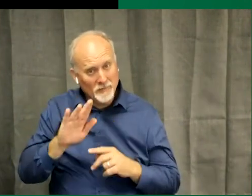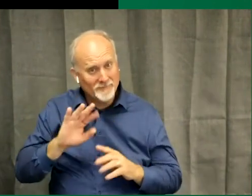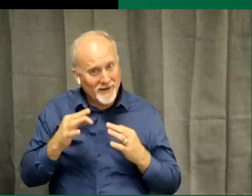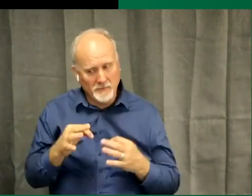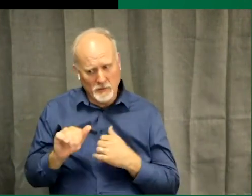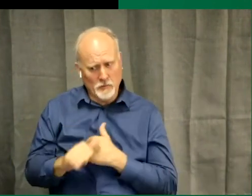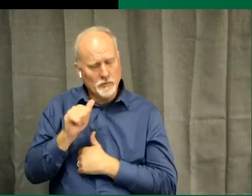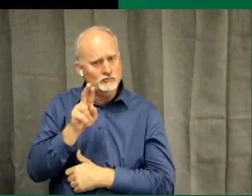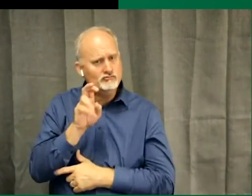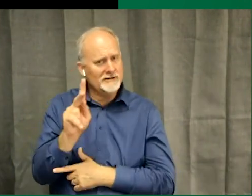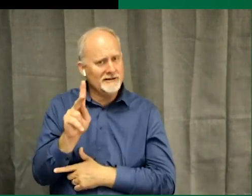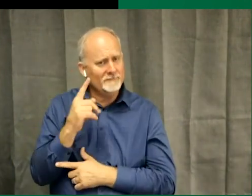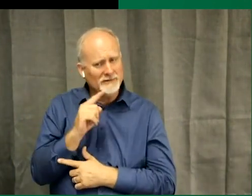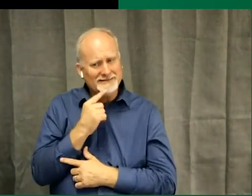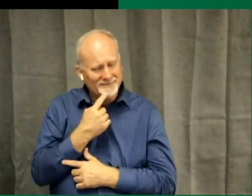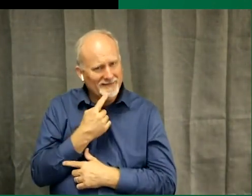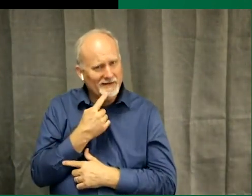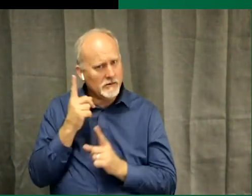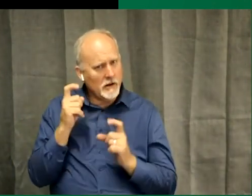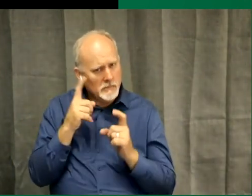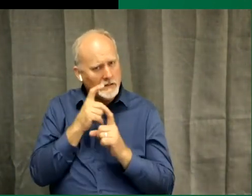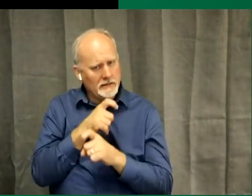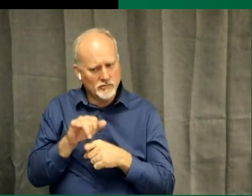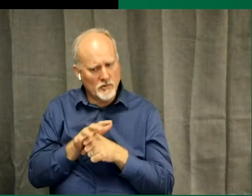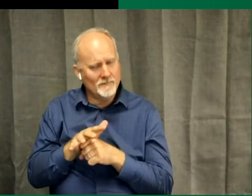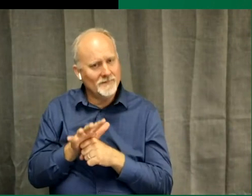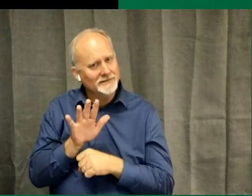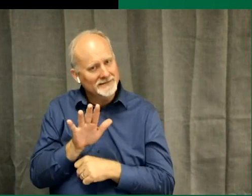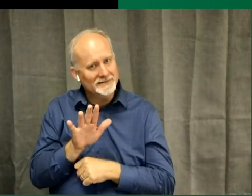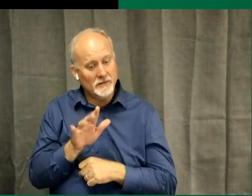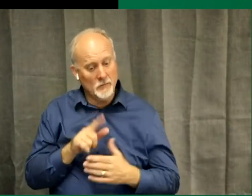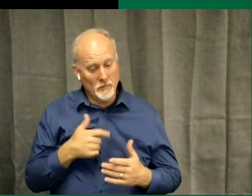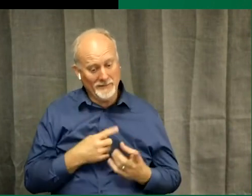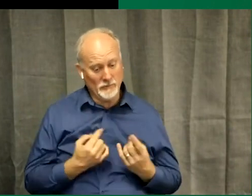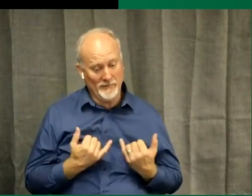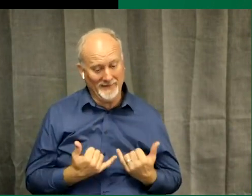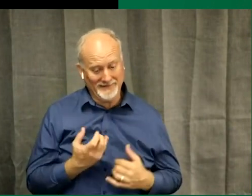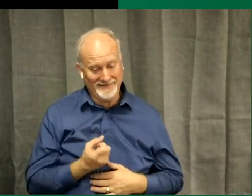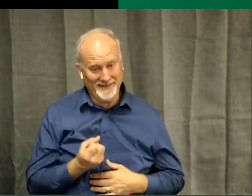for severe complications of covid that means that whatever we do this weekend that sets us